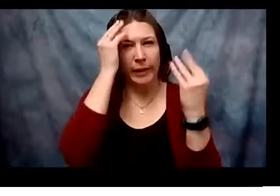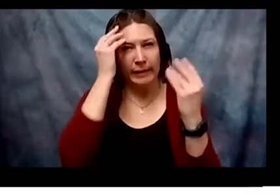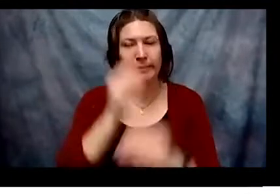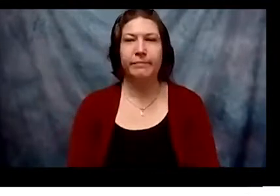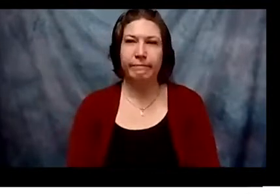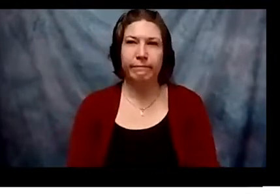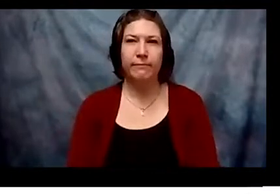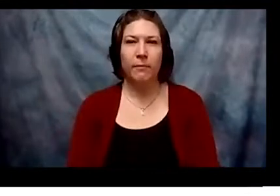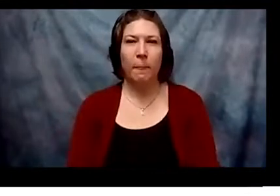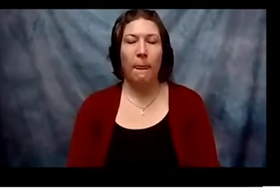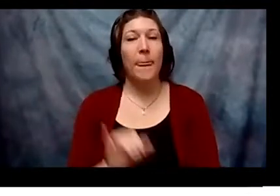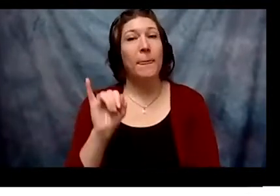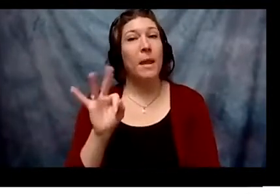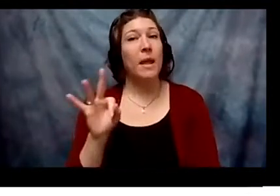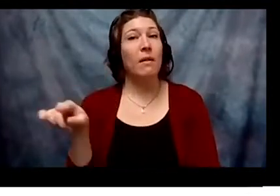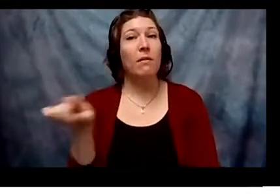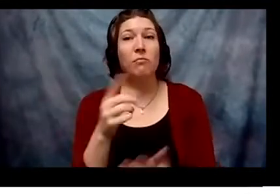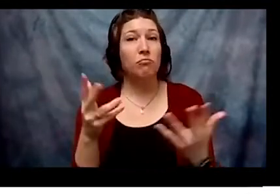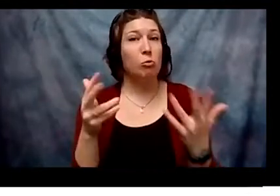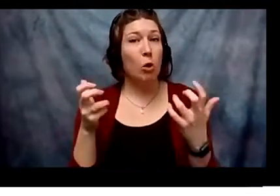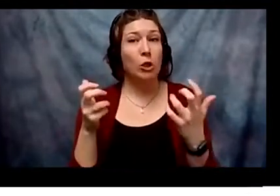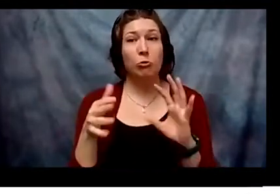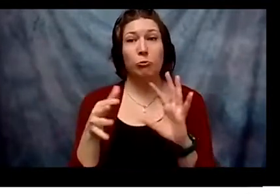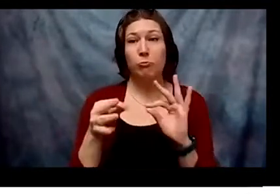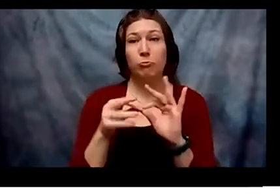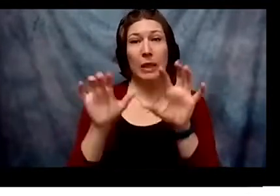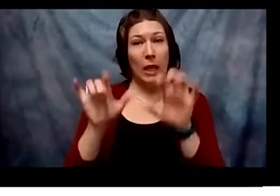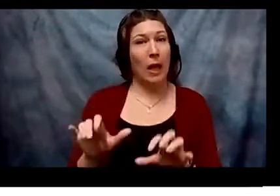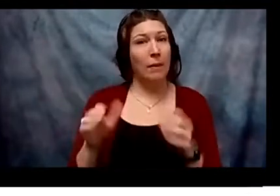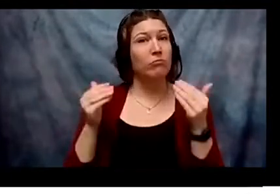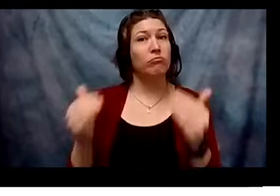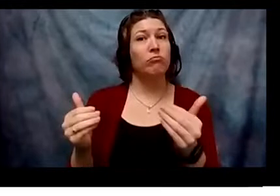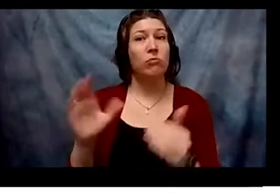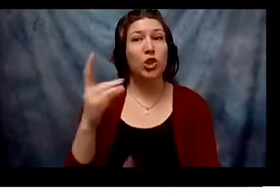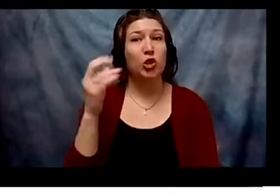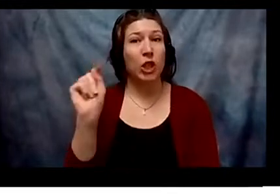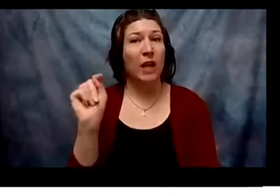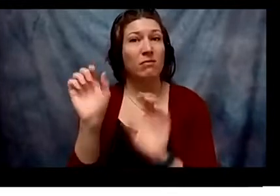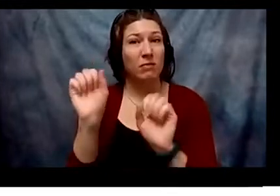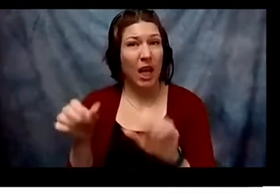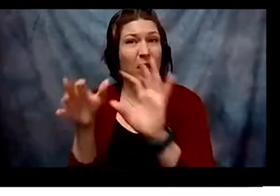If you wish feel free to type your reflection in chat. But now we're headed